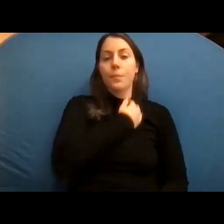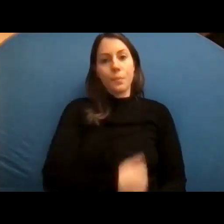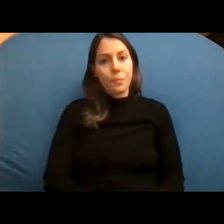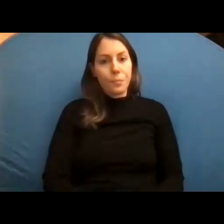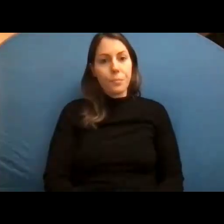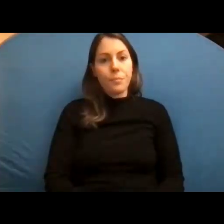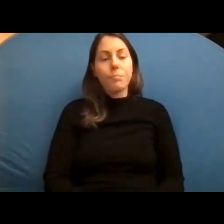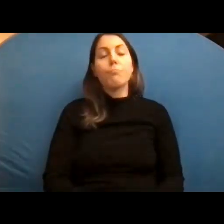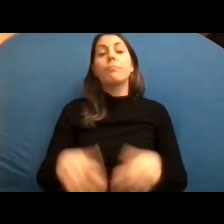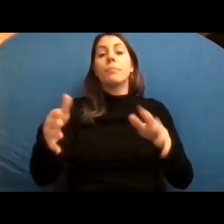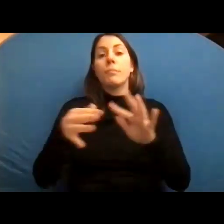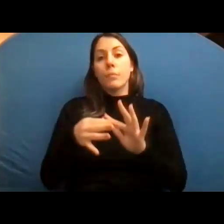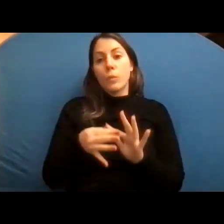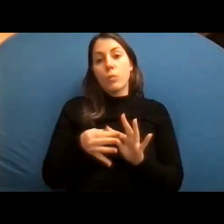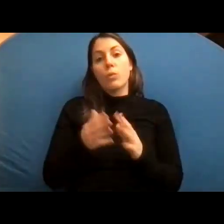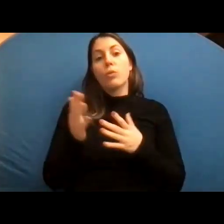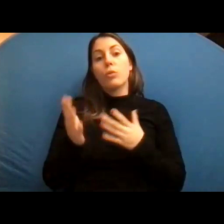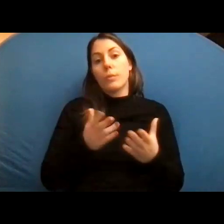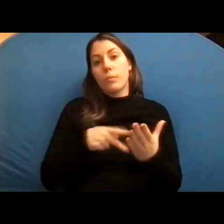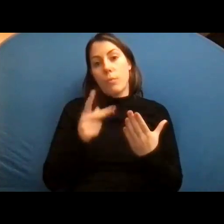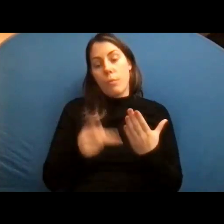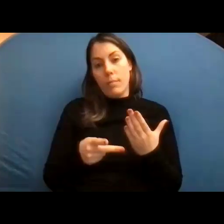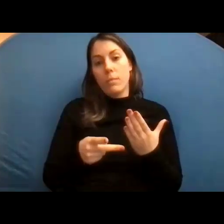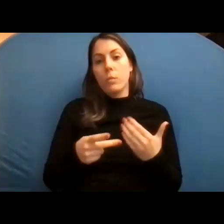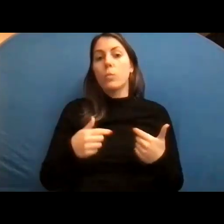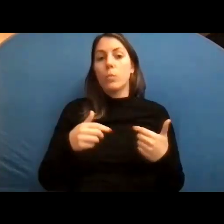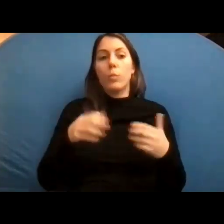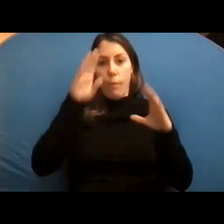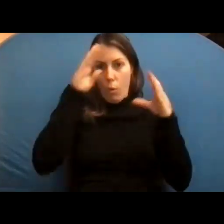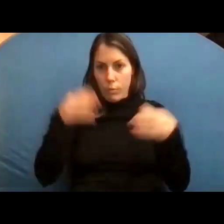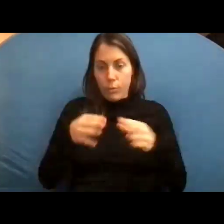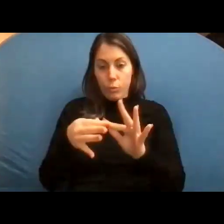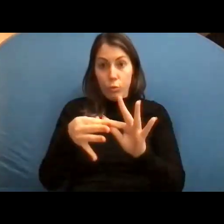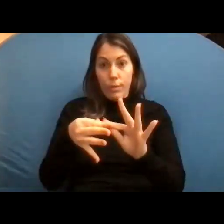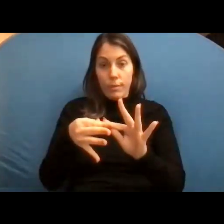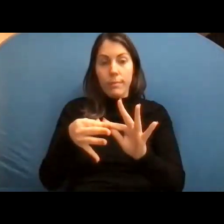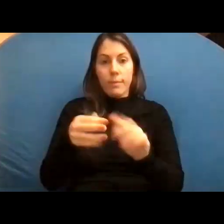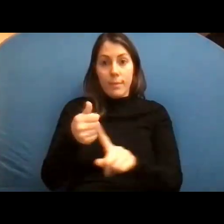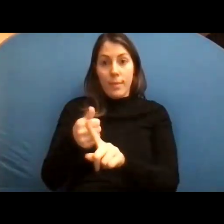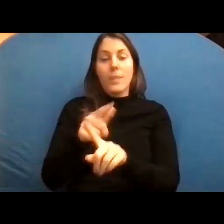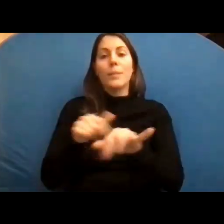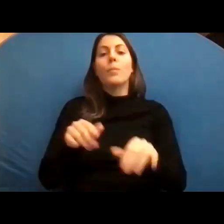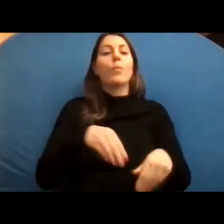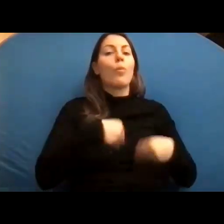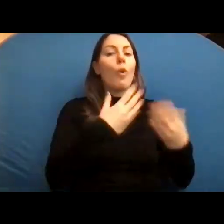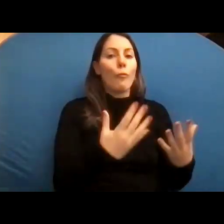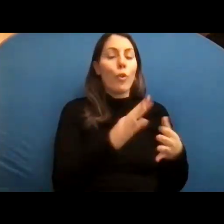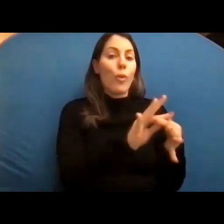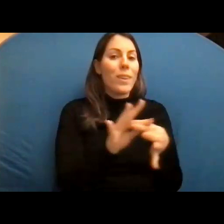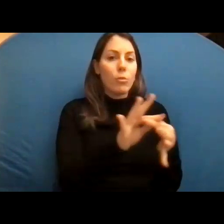agency. And as far as interpreter services are concerned, we do primarily focus on